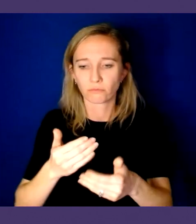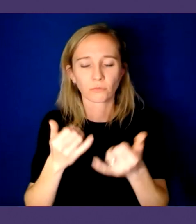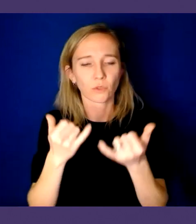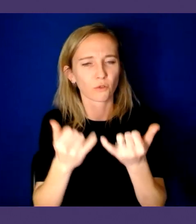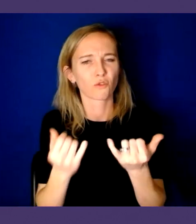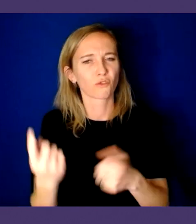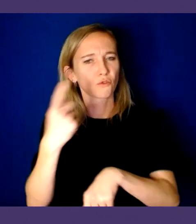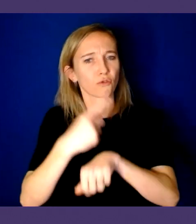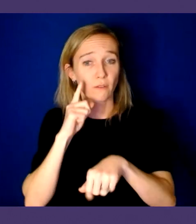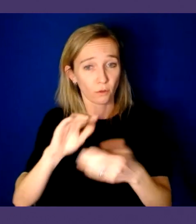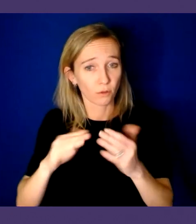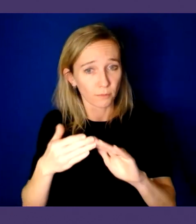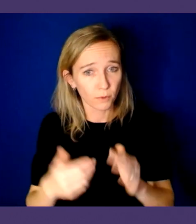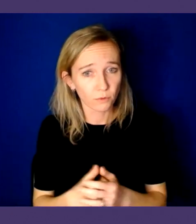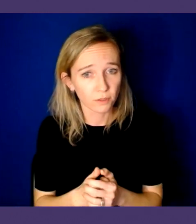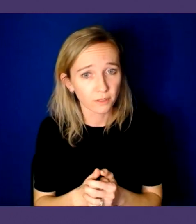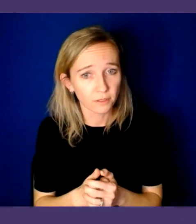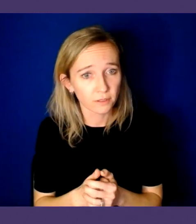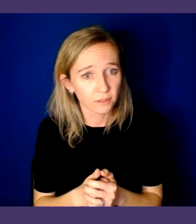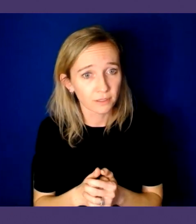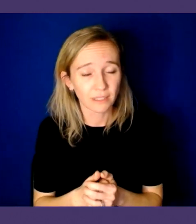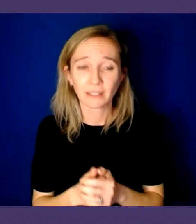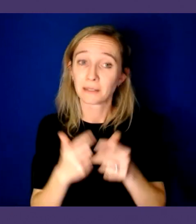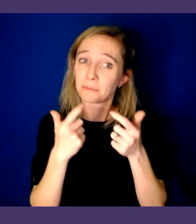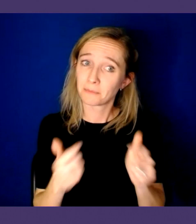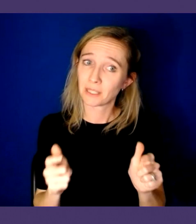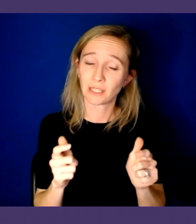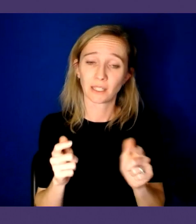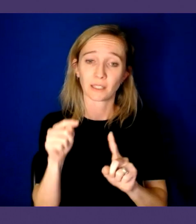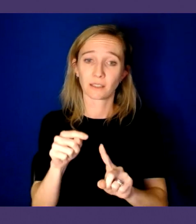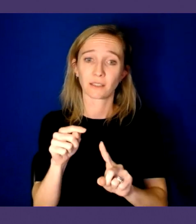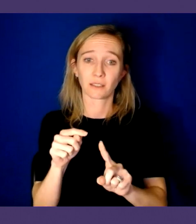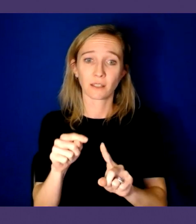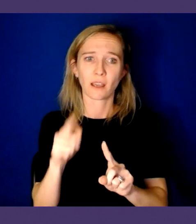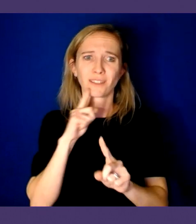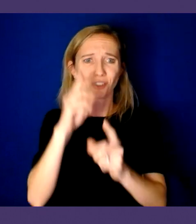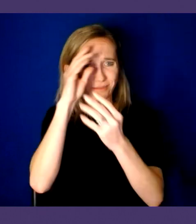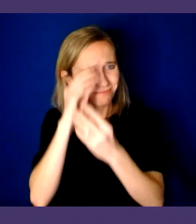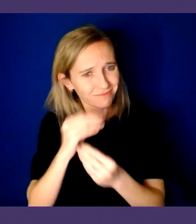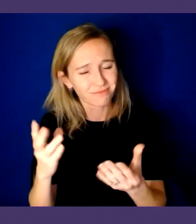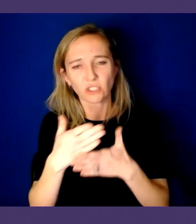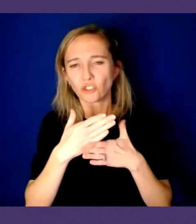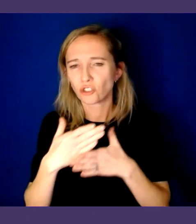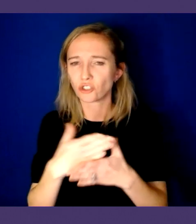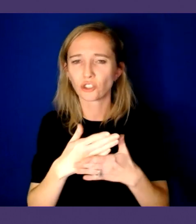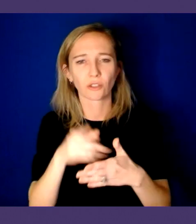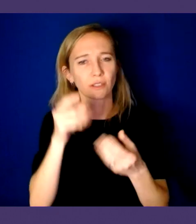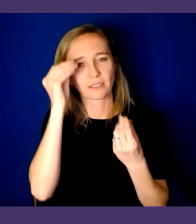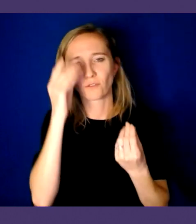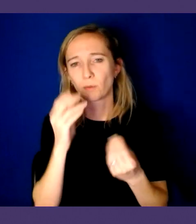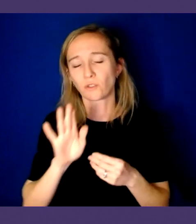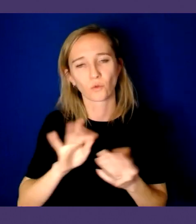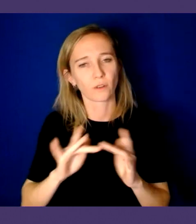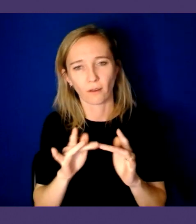A big one for us is sharing this information in your networks. Especially if you have